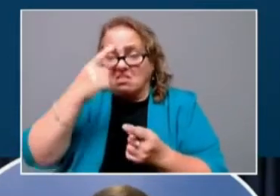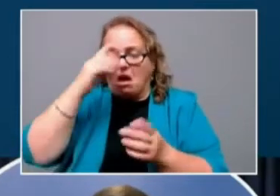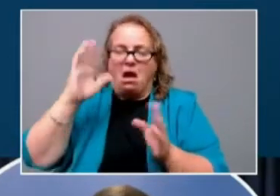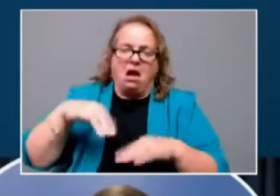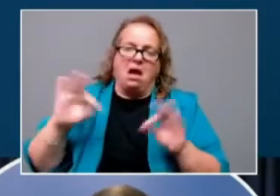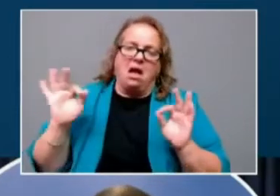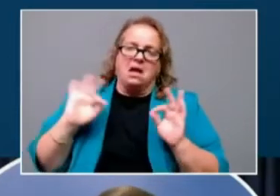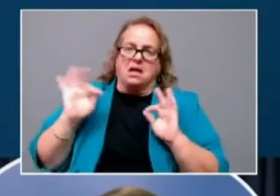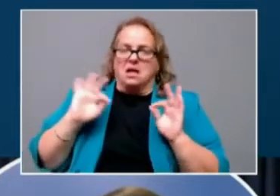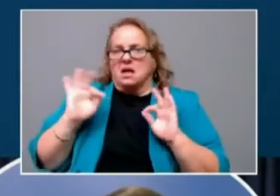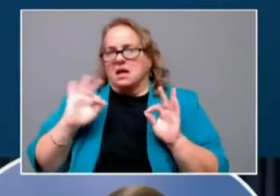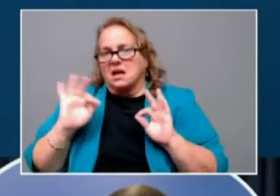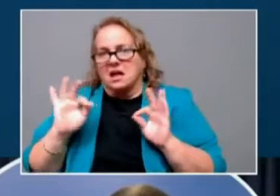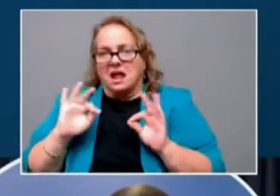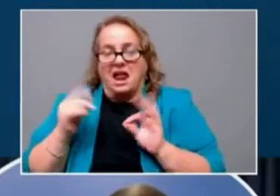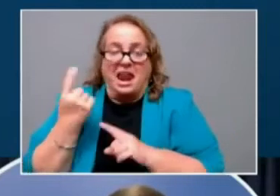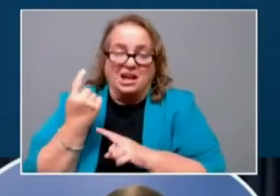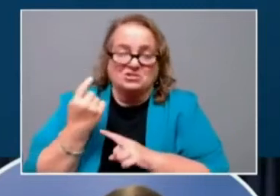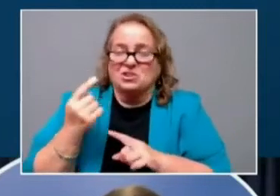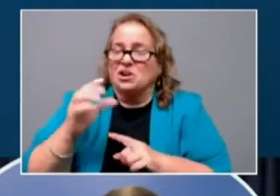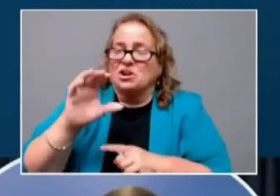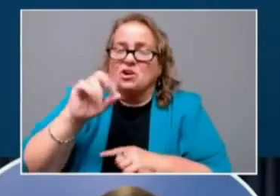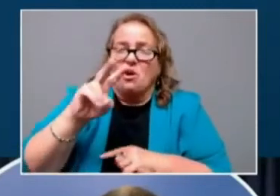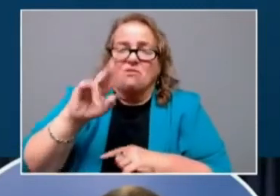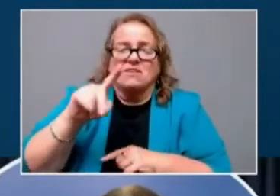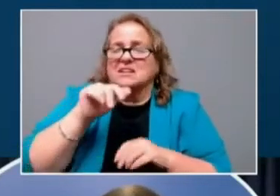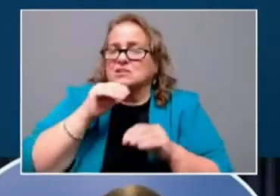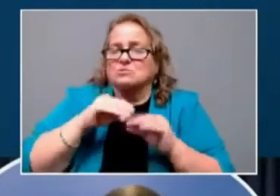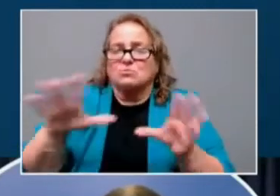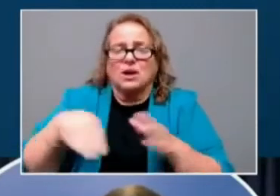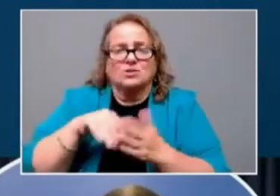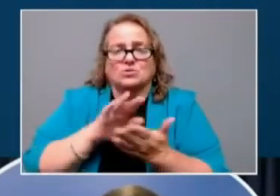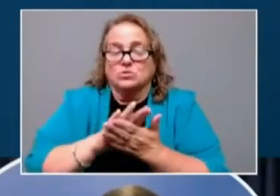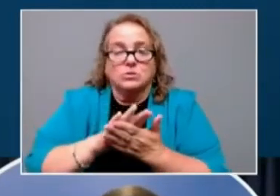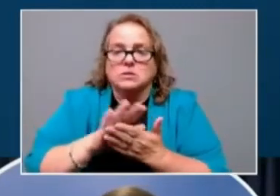doesn't spread in schools. Covid spreads everywhere anywhere. It can, it